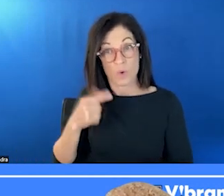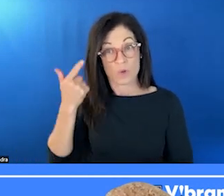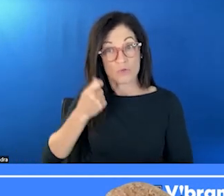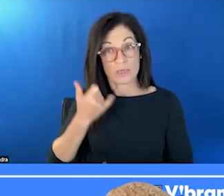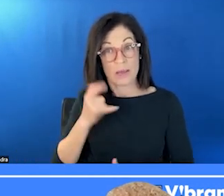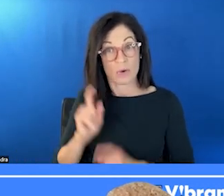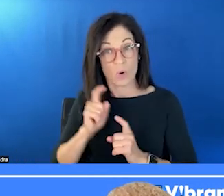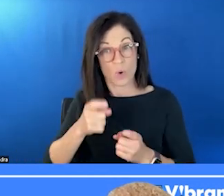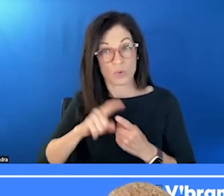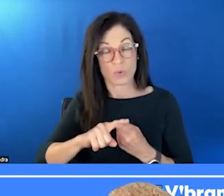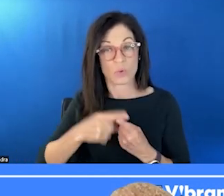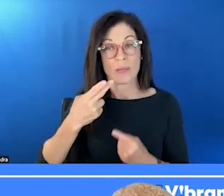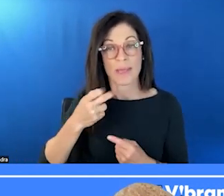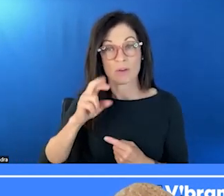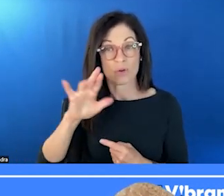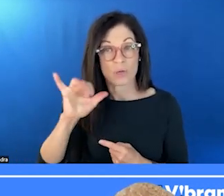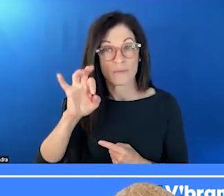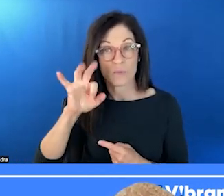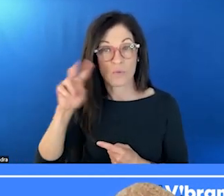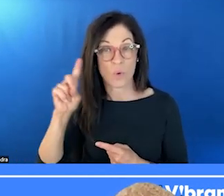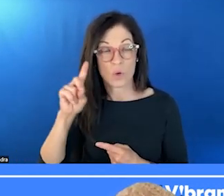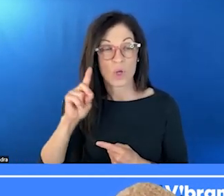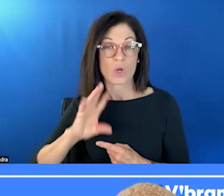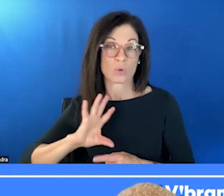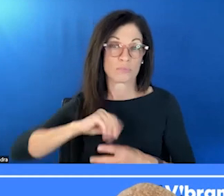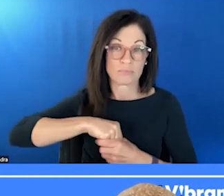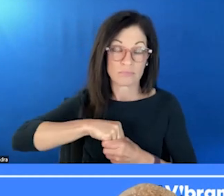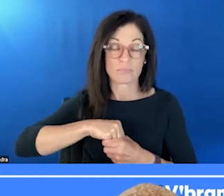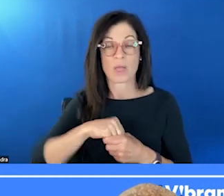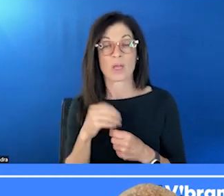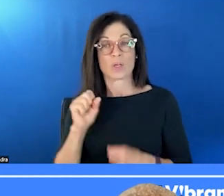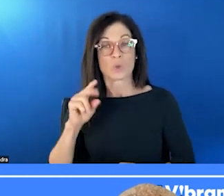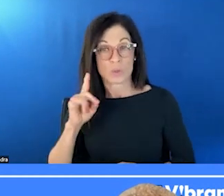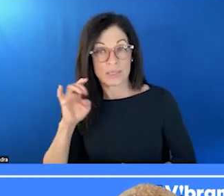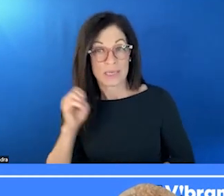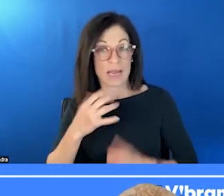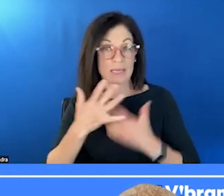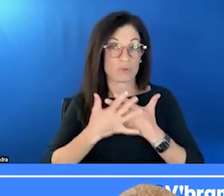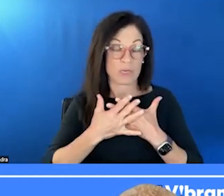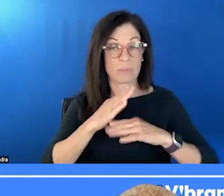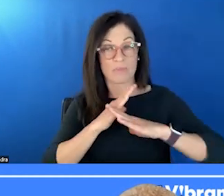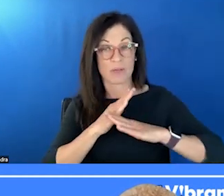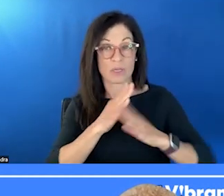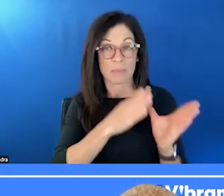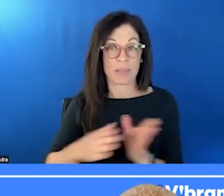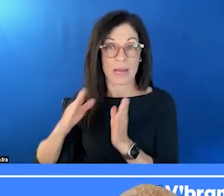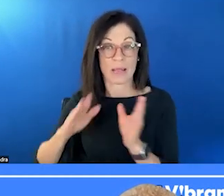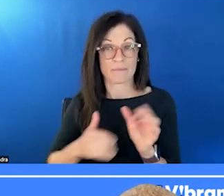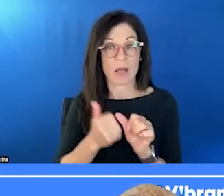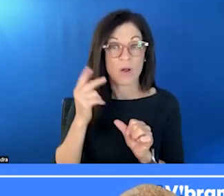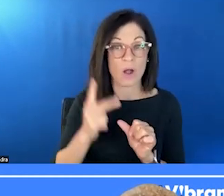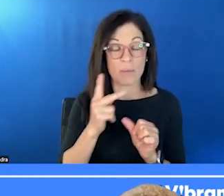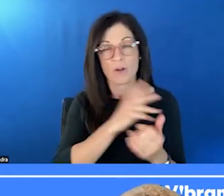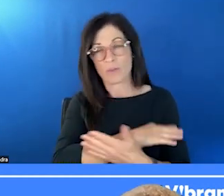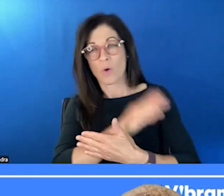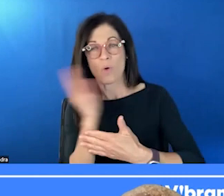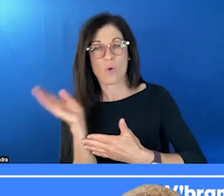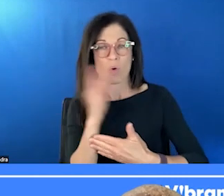HENRY FORD SCREENING FOLLOWUP ACROSS ALL OF THE HENRY FORD